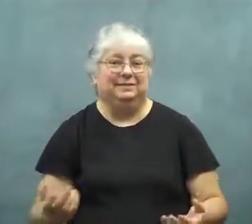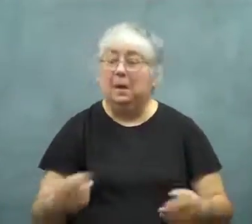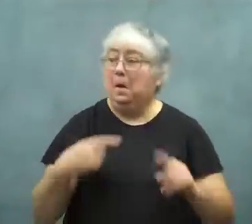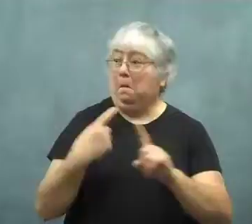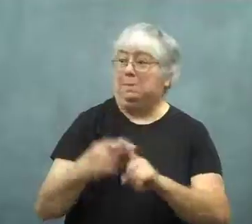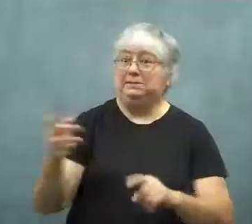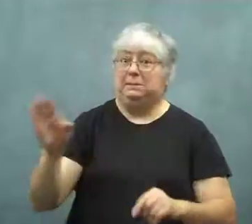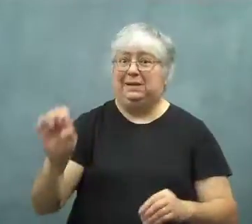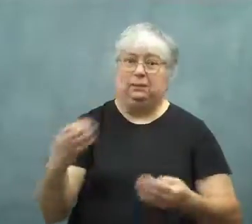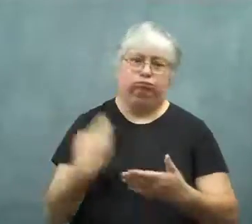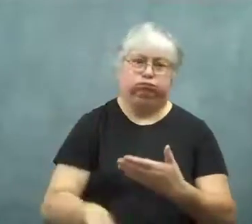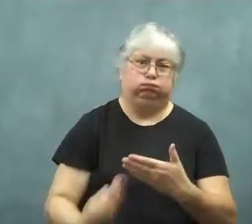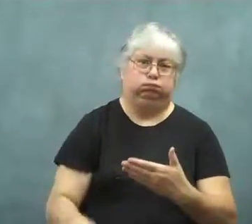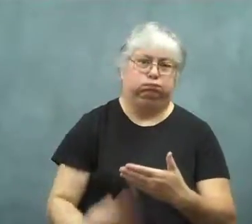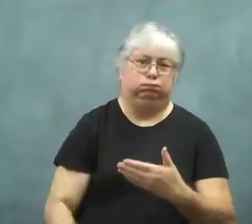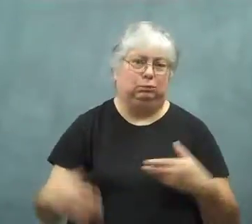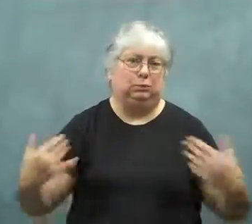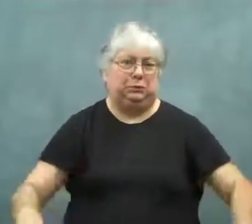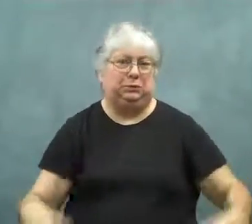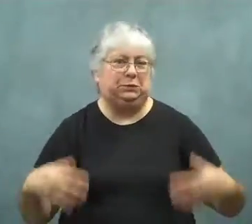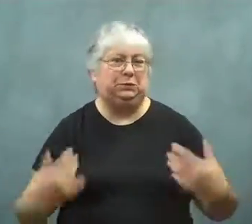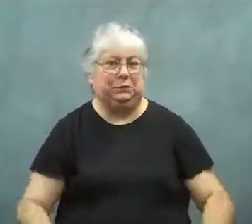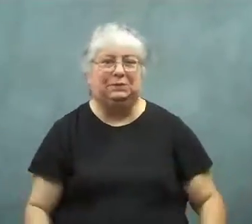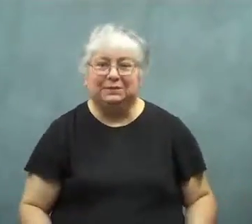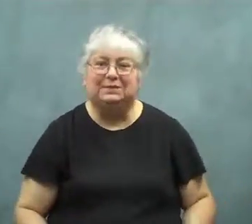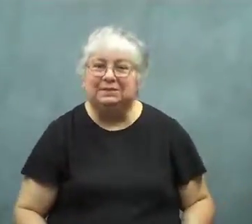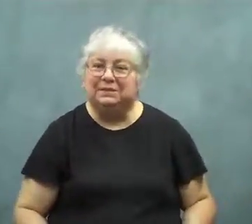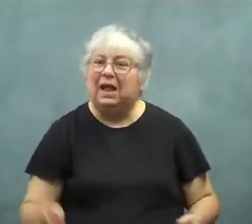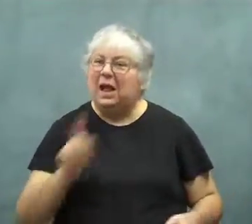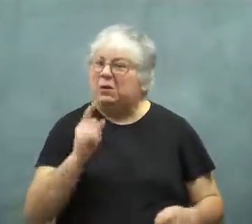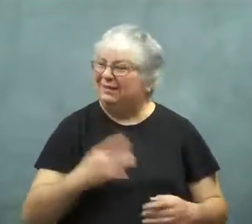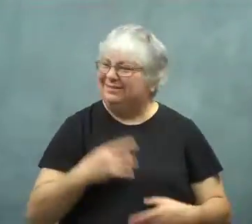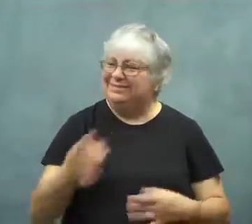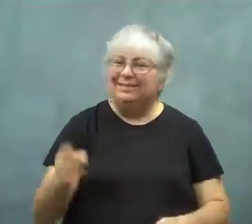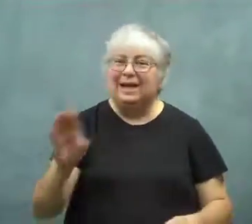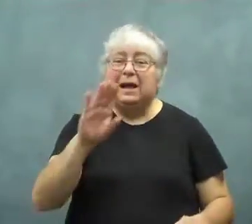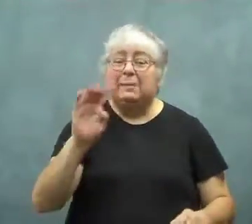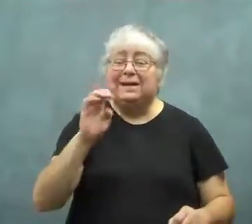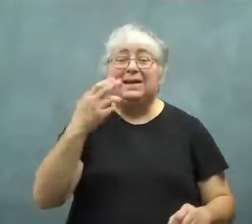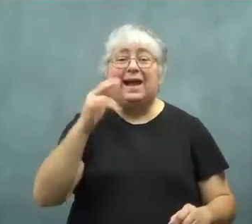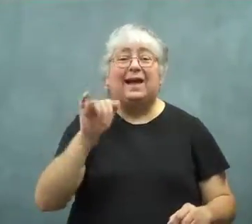The bees are also fertile and reproduce like crazy.